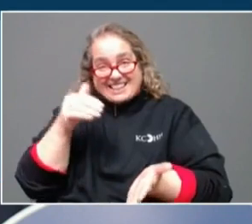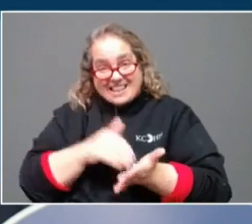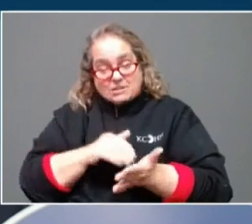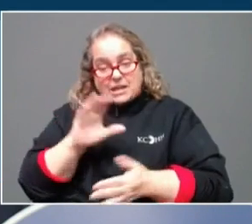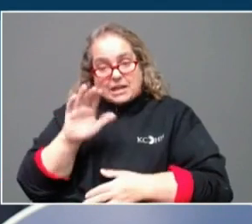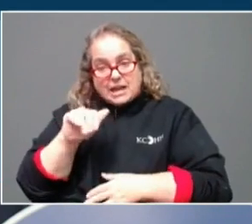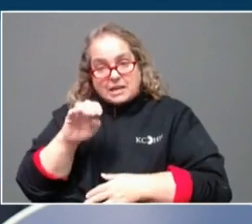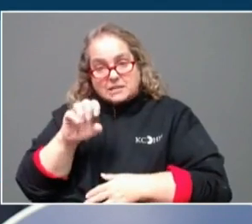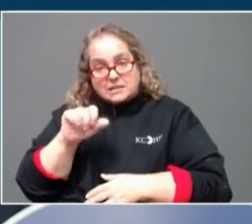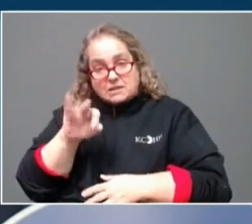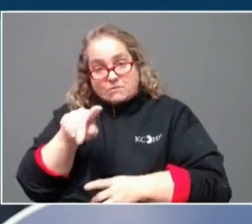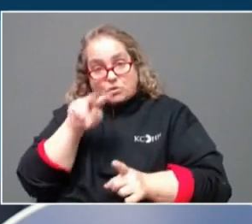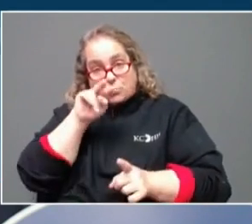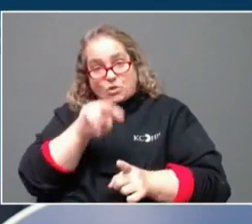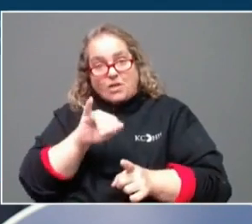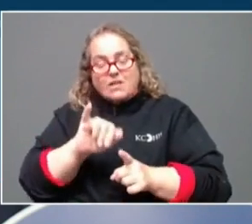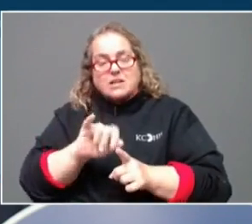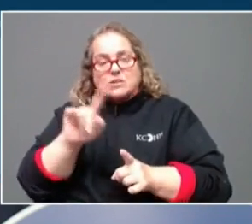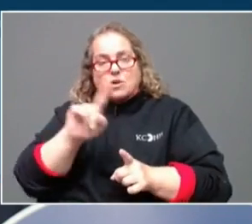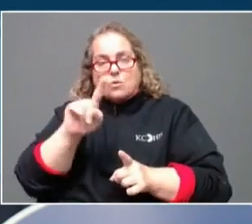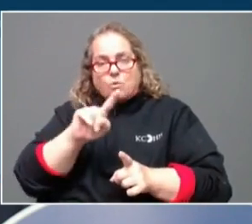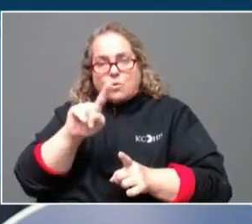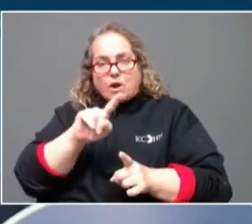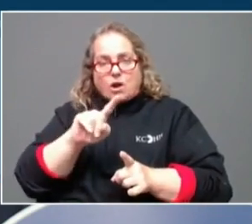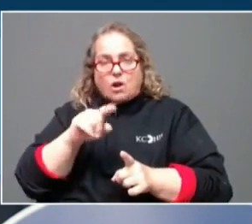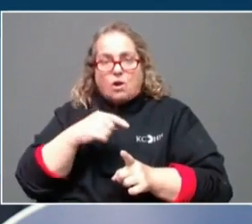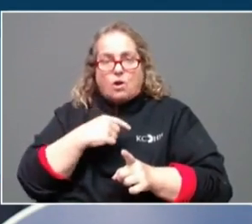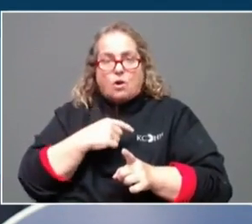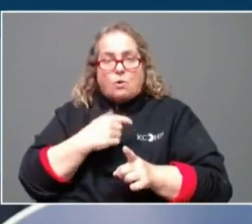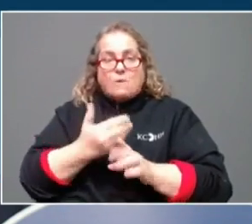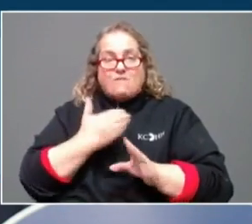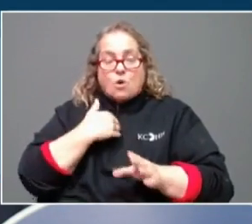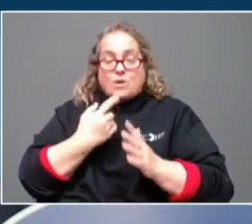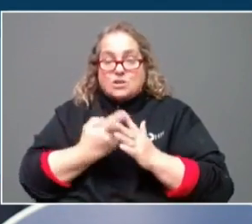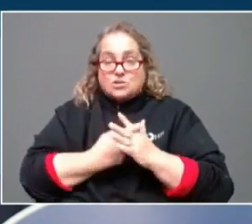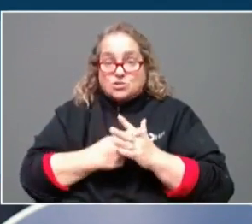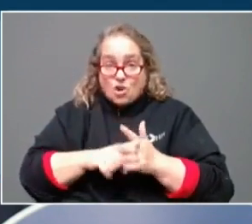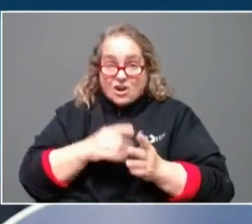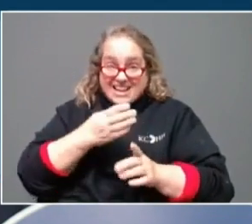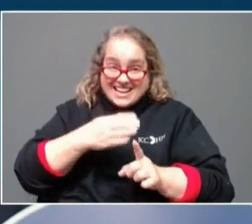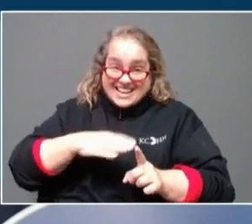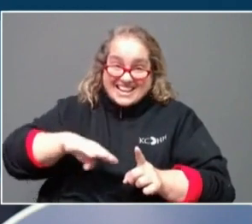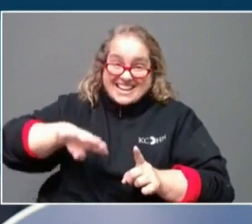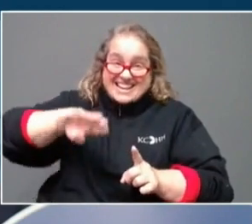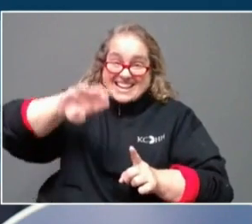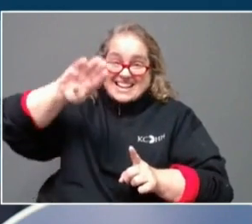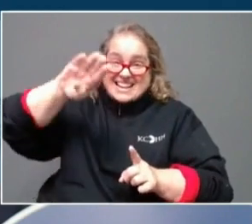that's where the plateau was. Right before we started the steep climb. So look how much lower that is. It's almost like standing on top of a